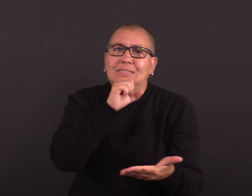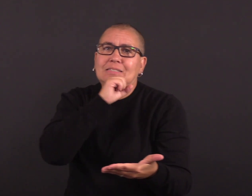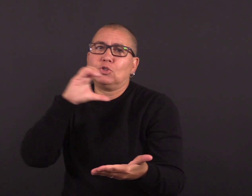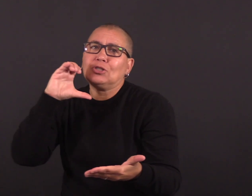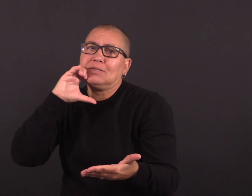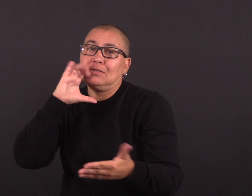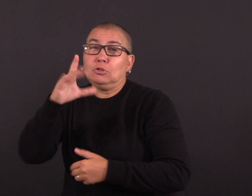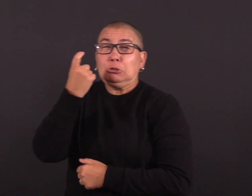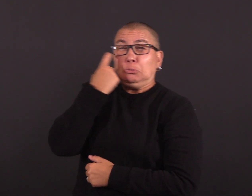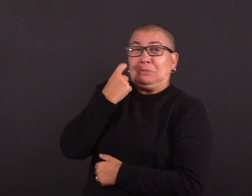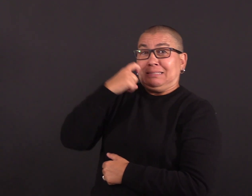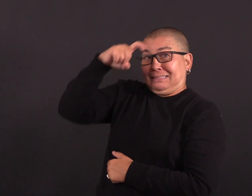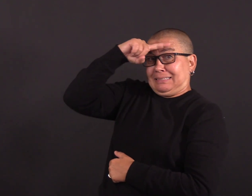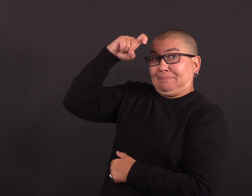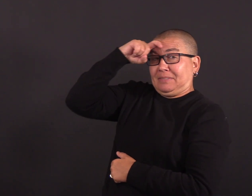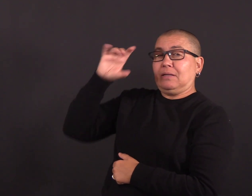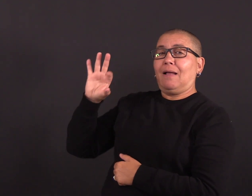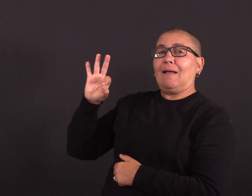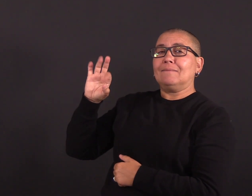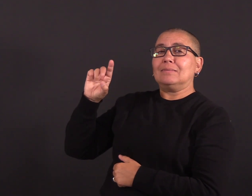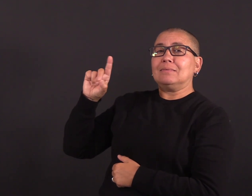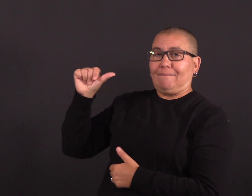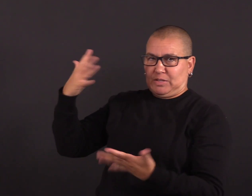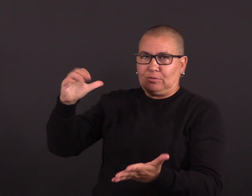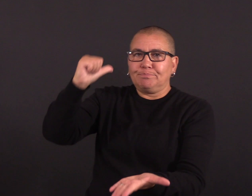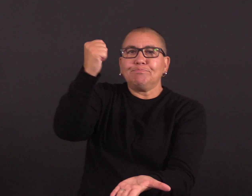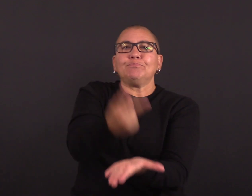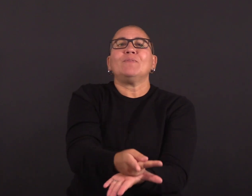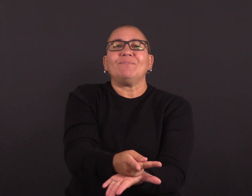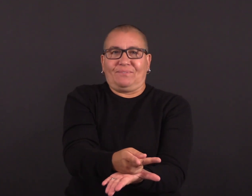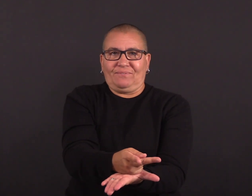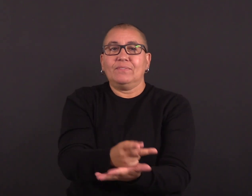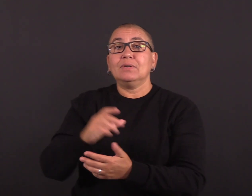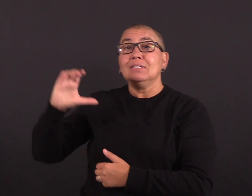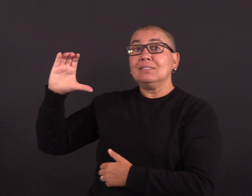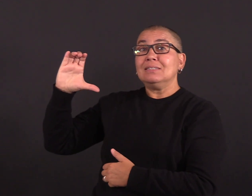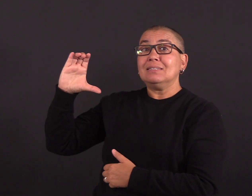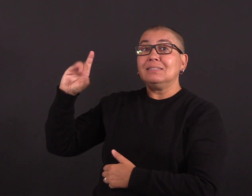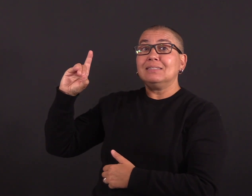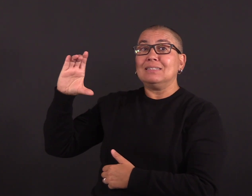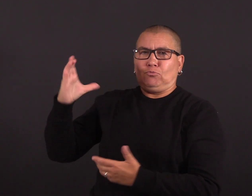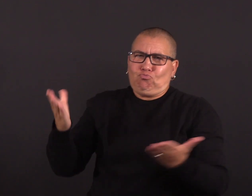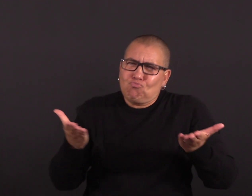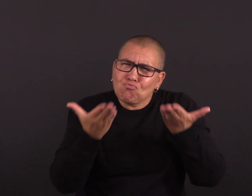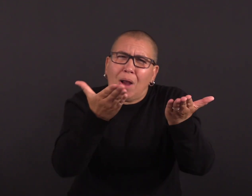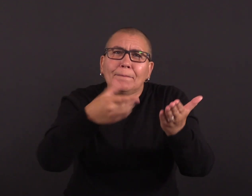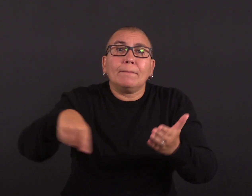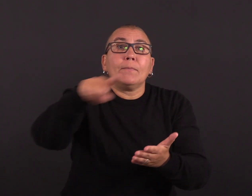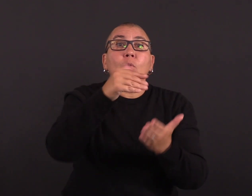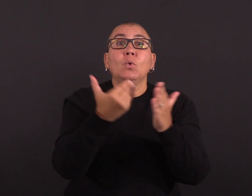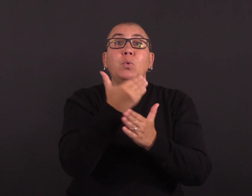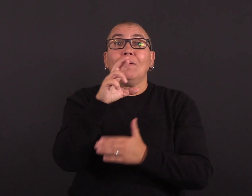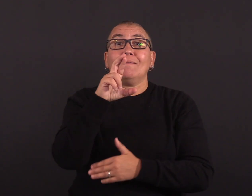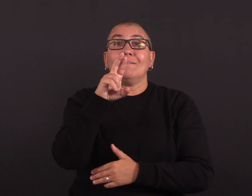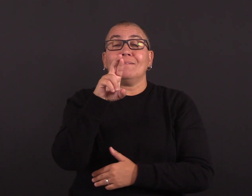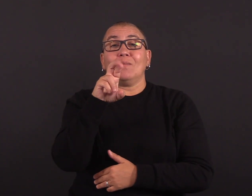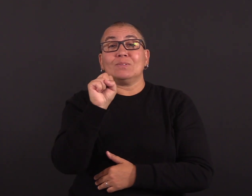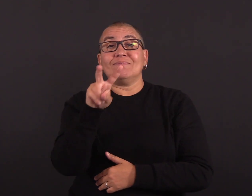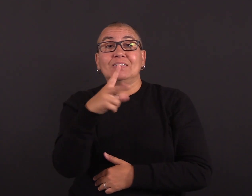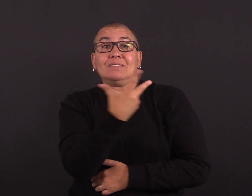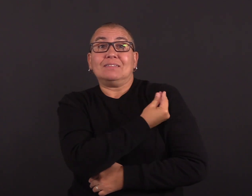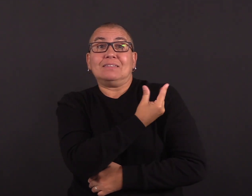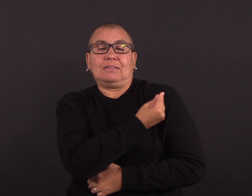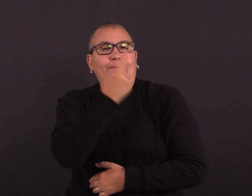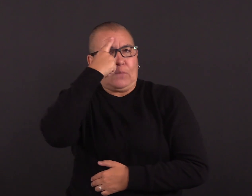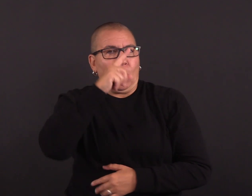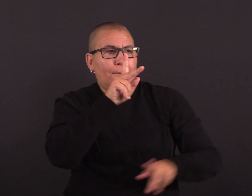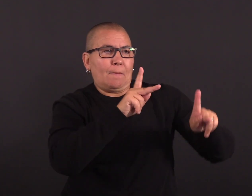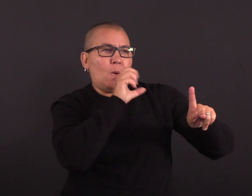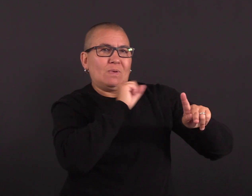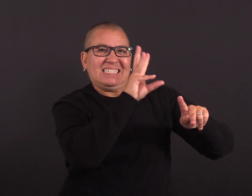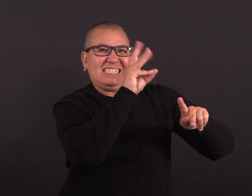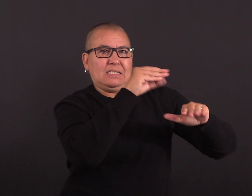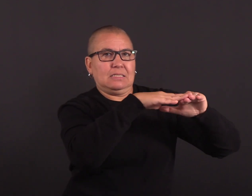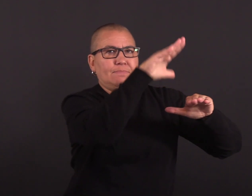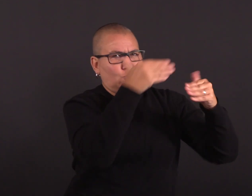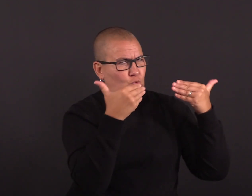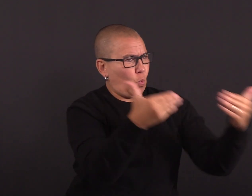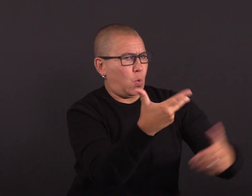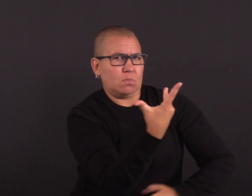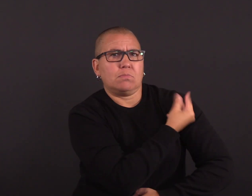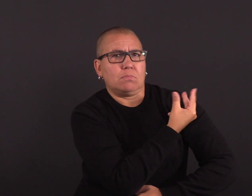are expected to be available in the fall. While the new COVID-19 boosters have yet